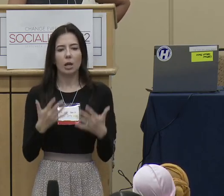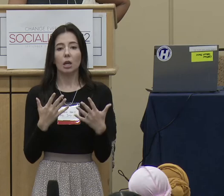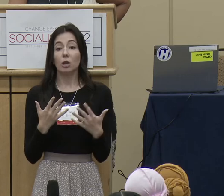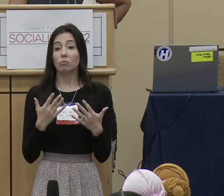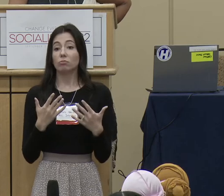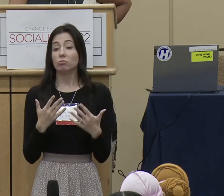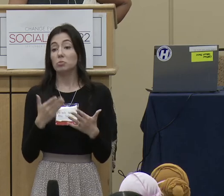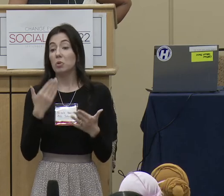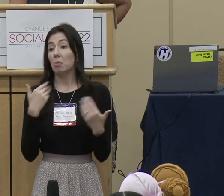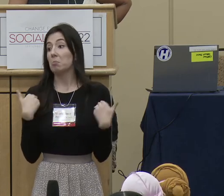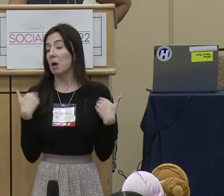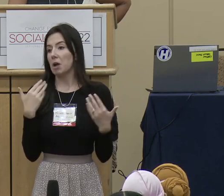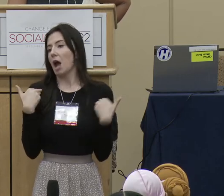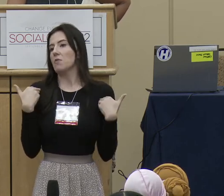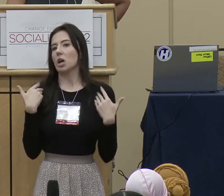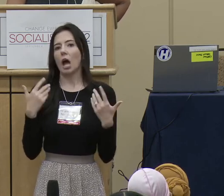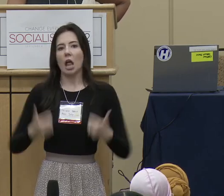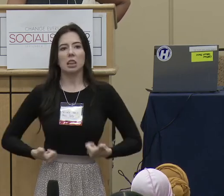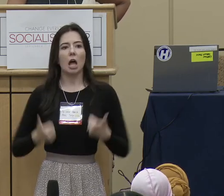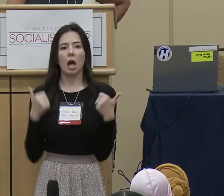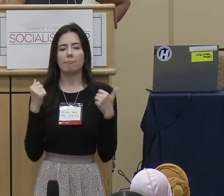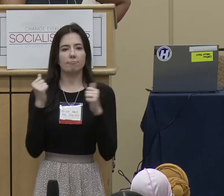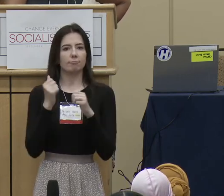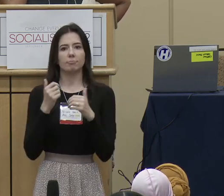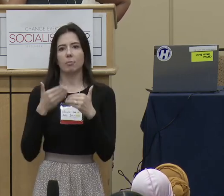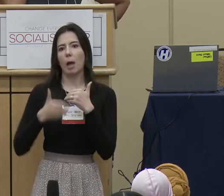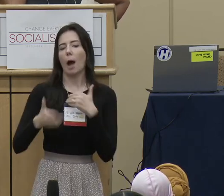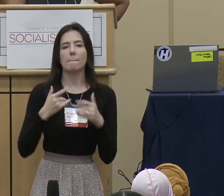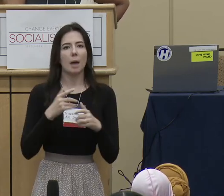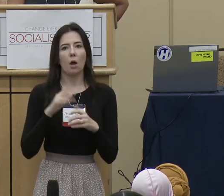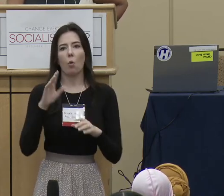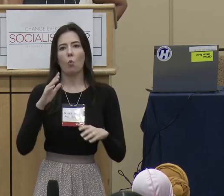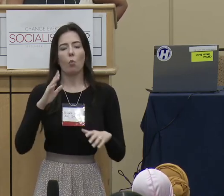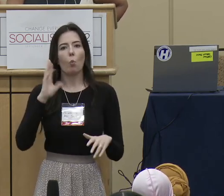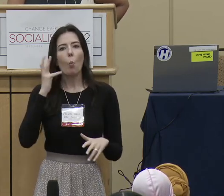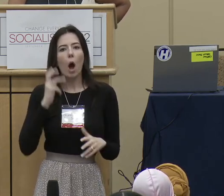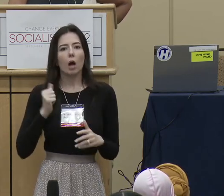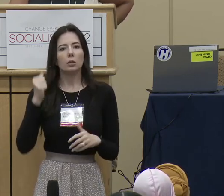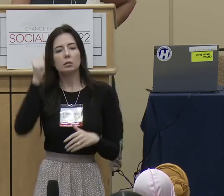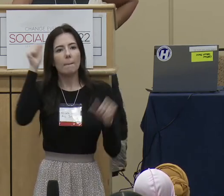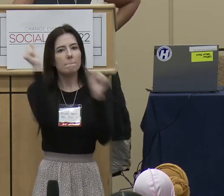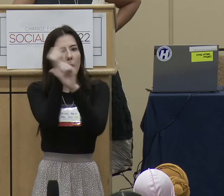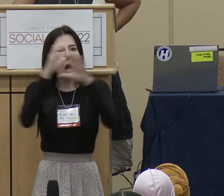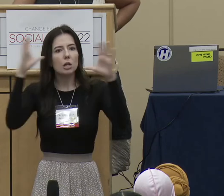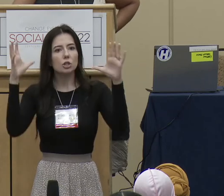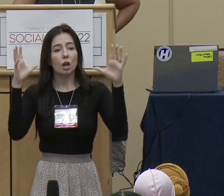profits and made me a very wealthy person -- no kidding -- I've been fortunate to live a life beyond my wildest